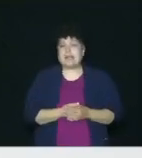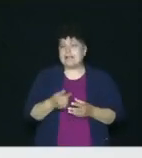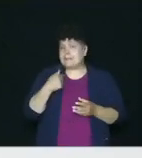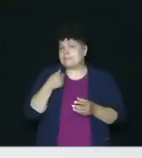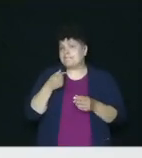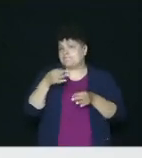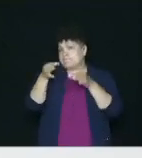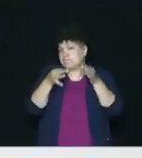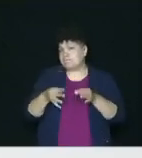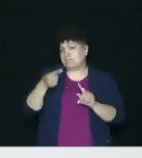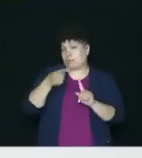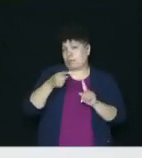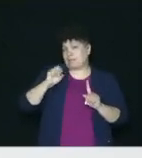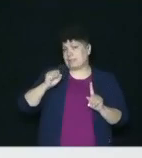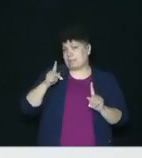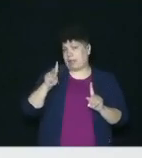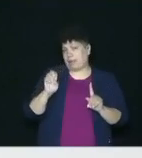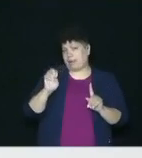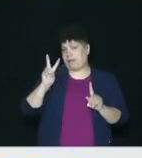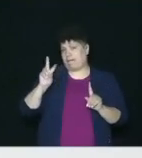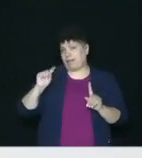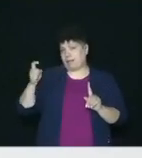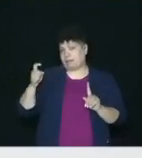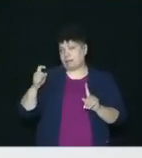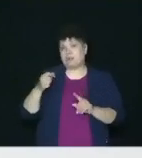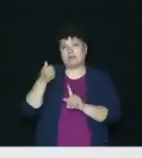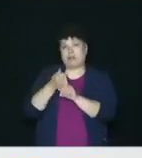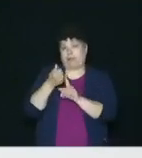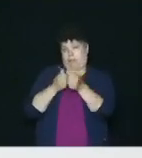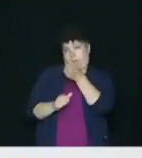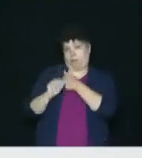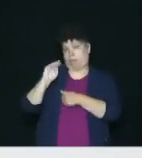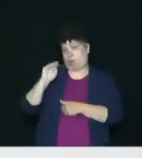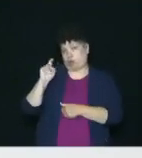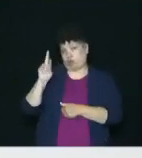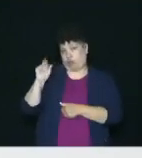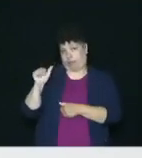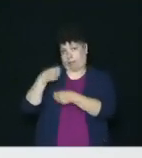[ Speaking French ] Voice of Interpreter: HELLO, THANK YOU FOR JOINING US.